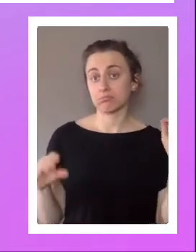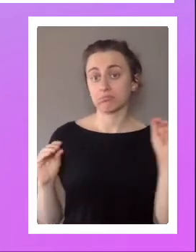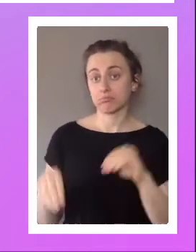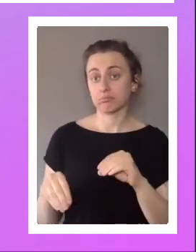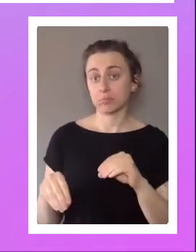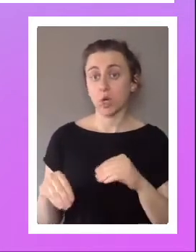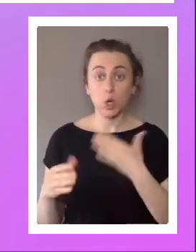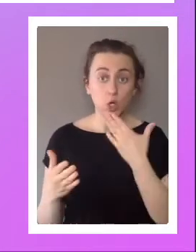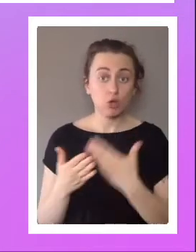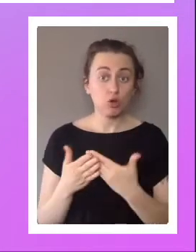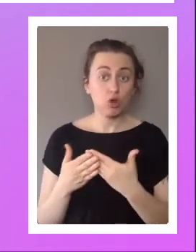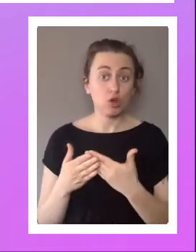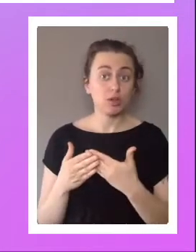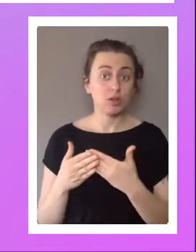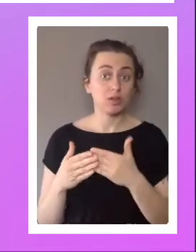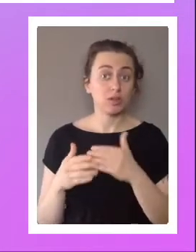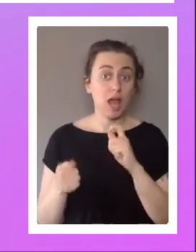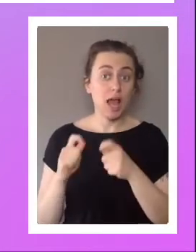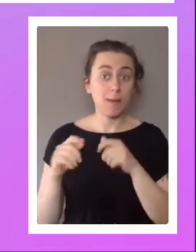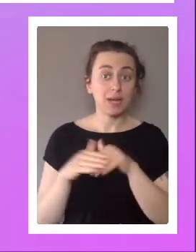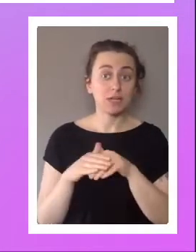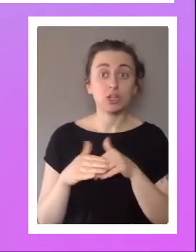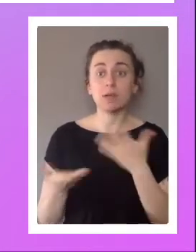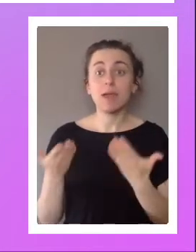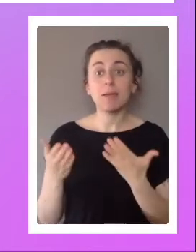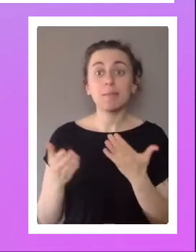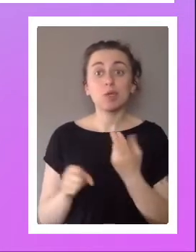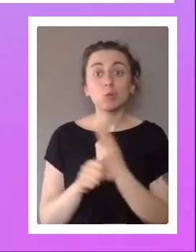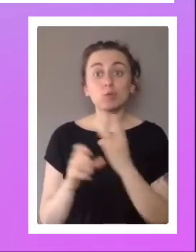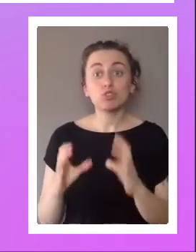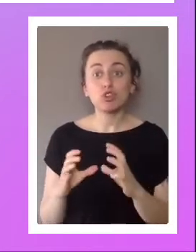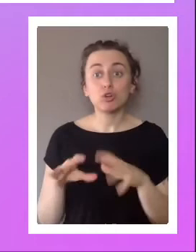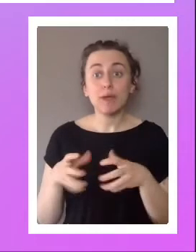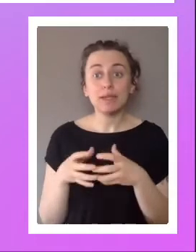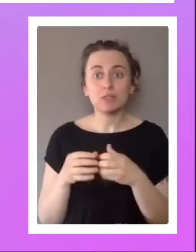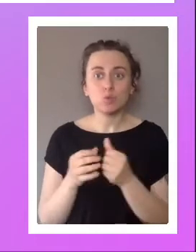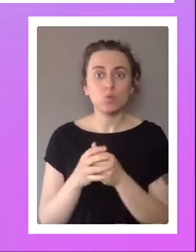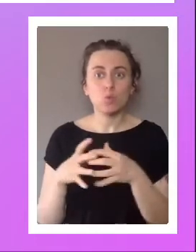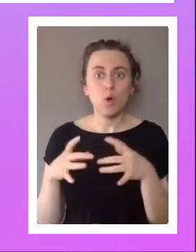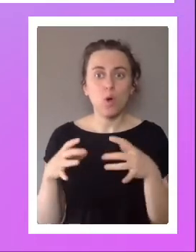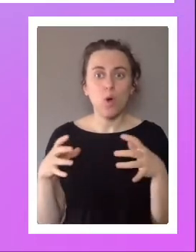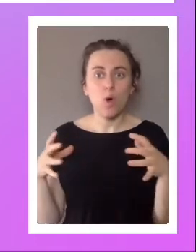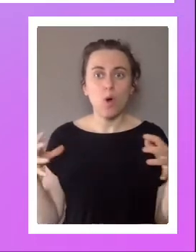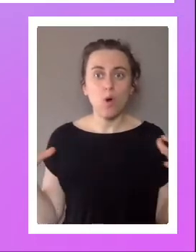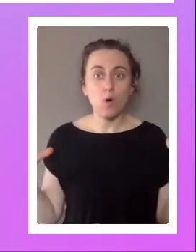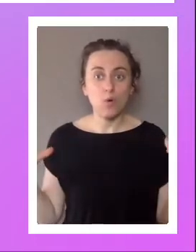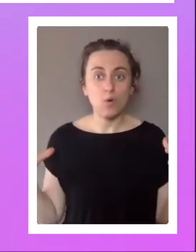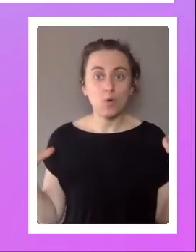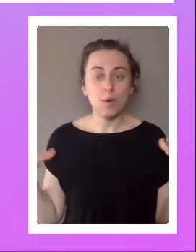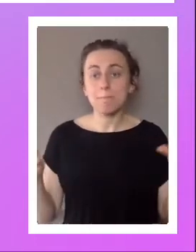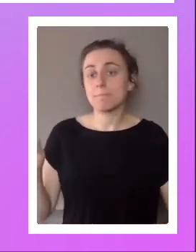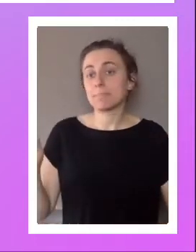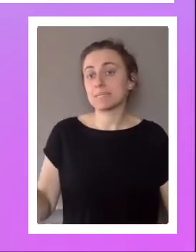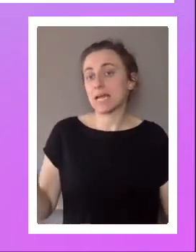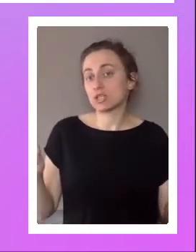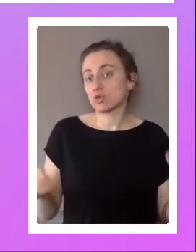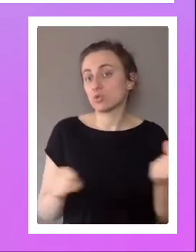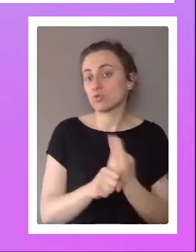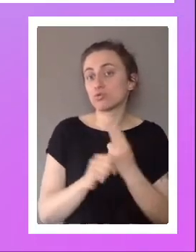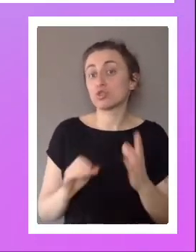your user base particularly in the set of potential users who have need for that accommodation.